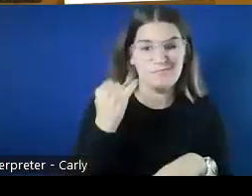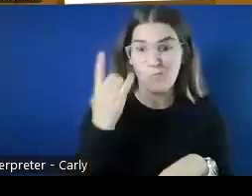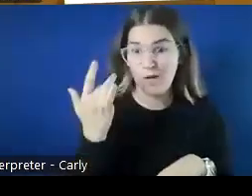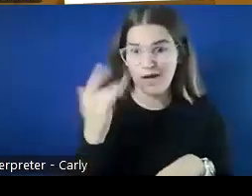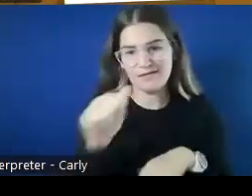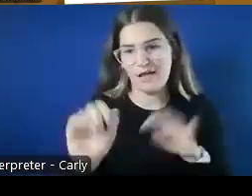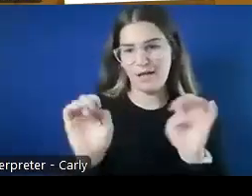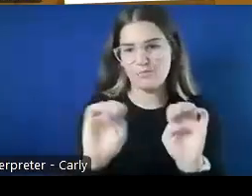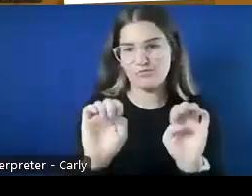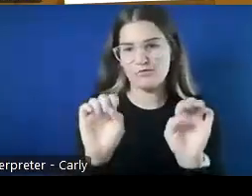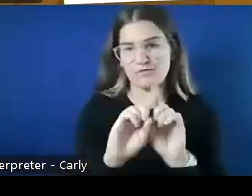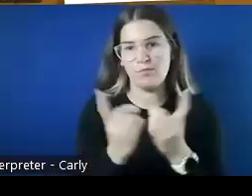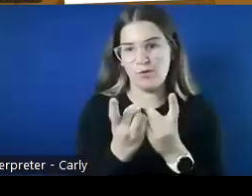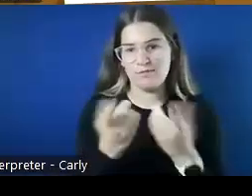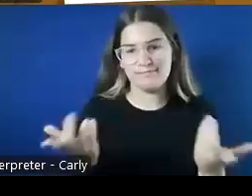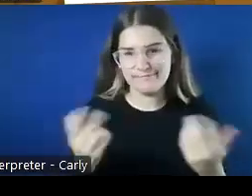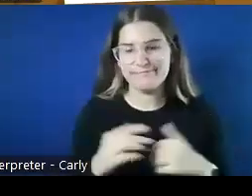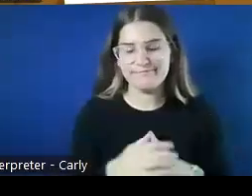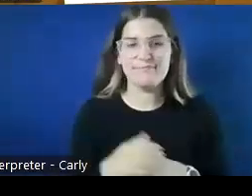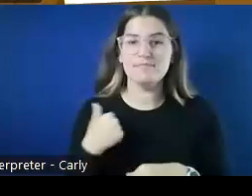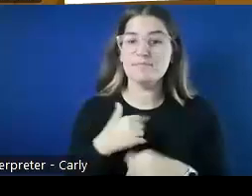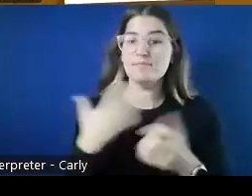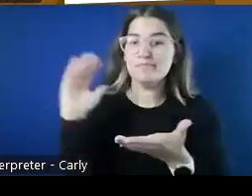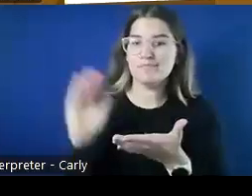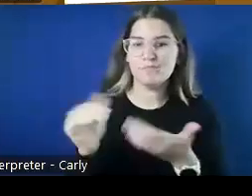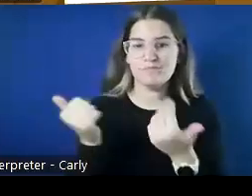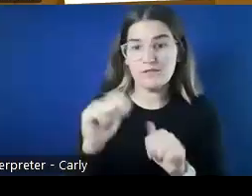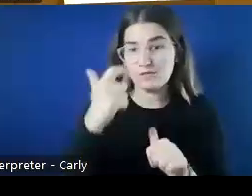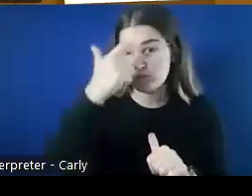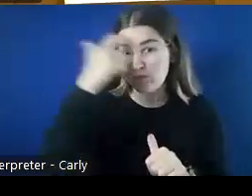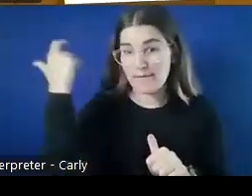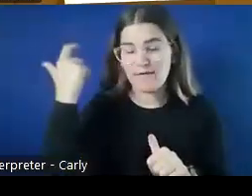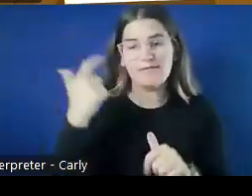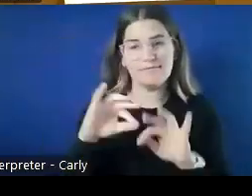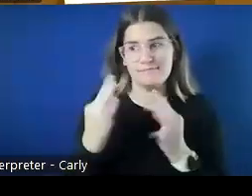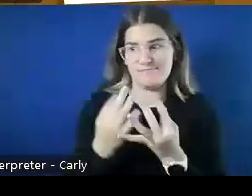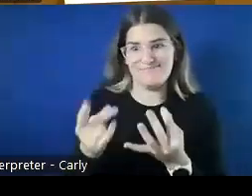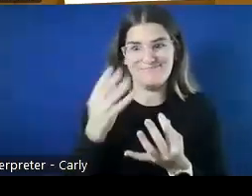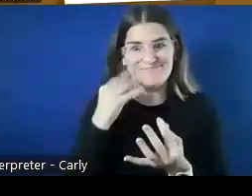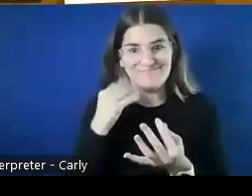want to kind of decrease any trauma that you know a family may endure during a crisis and